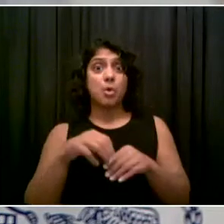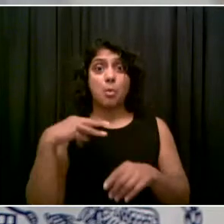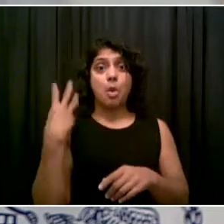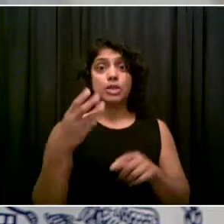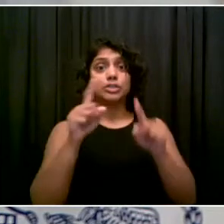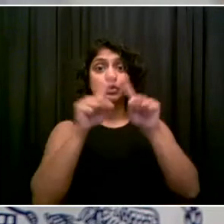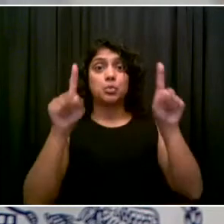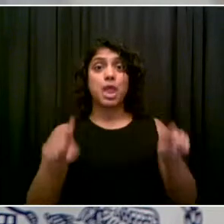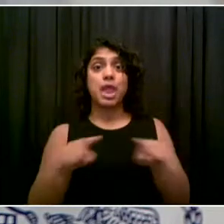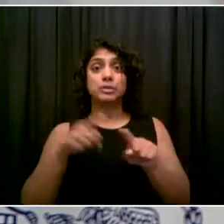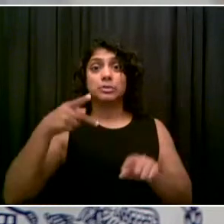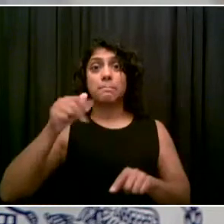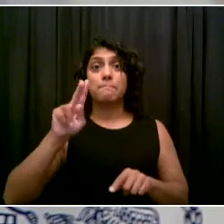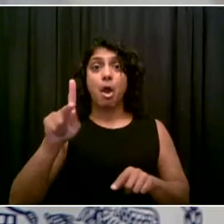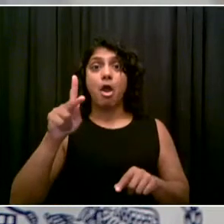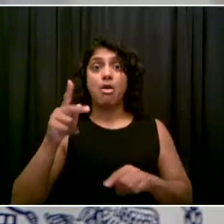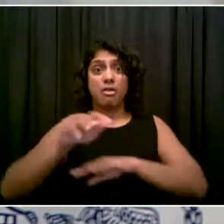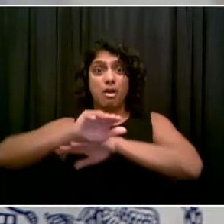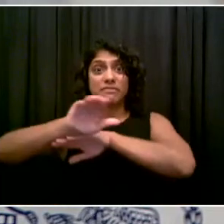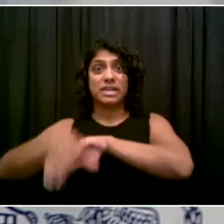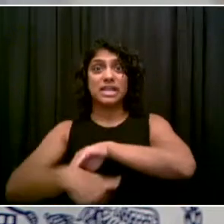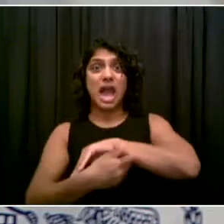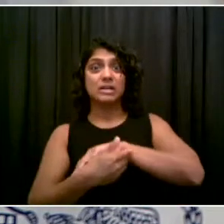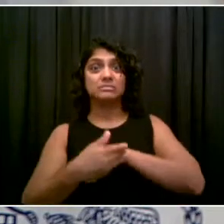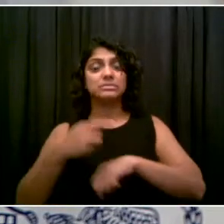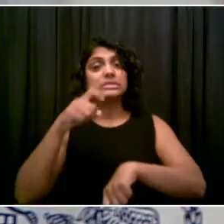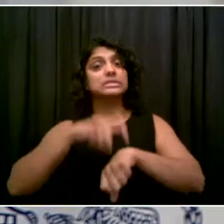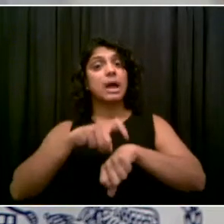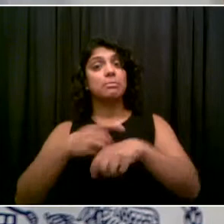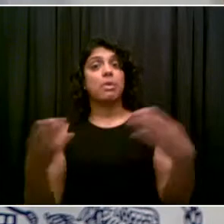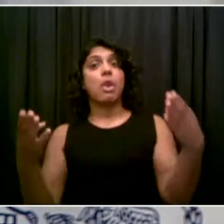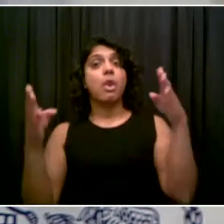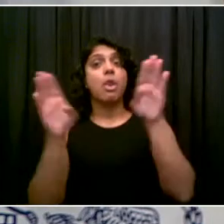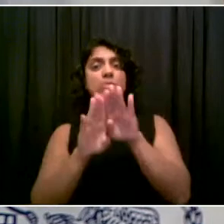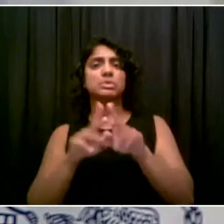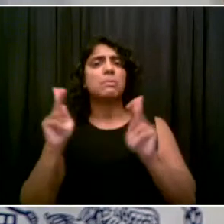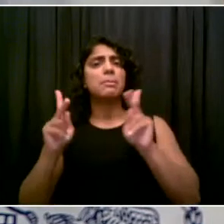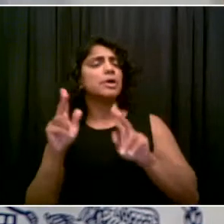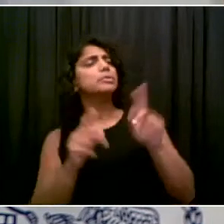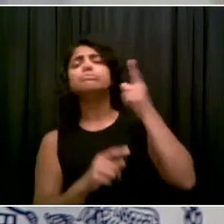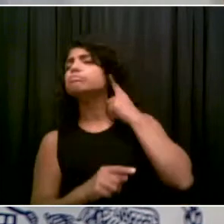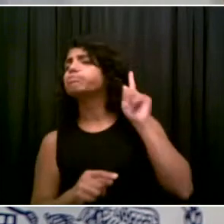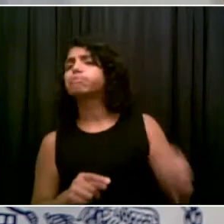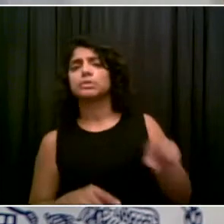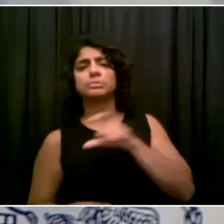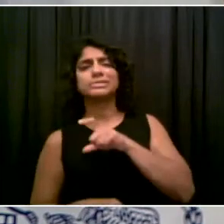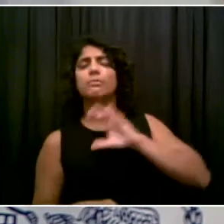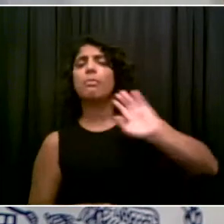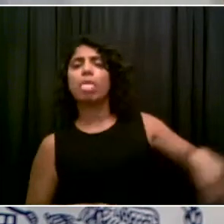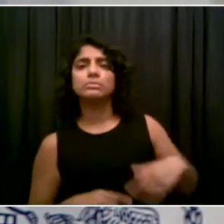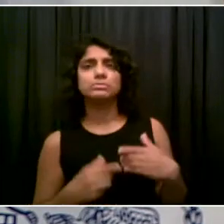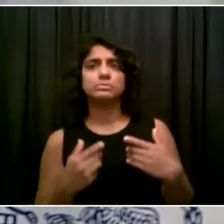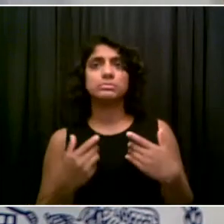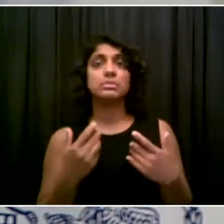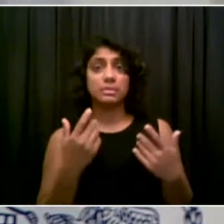SQUARE PARK, OVER THE WEEKEND, PEOPLE ARE NOT DEALING WITH THE CURFAEW ND